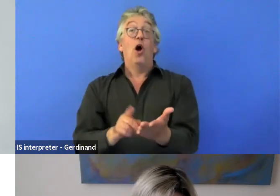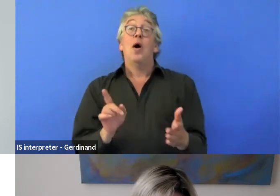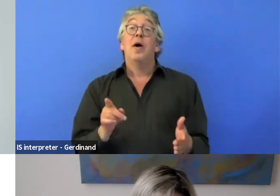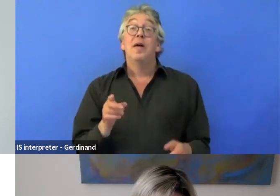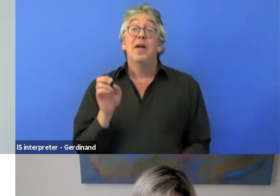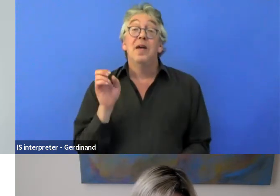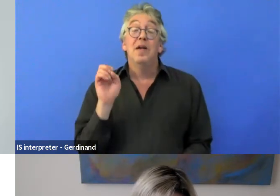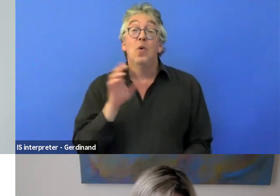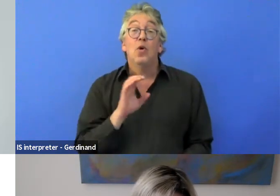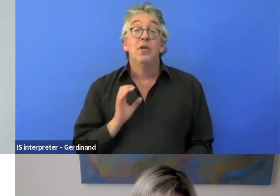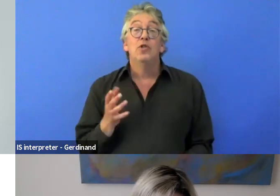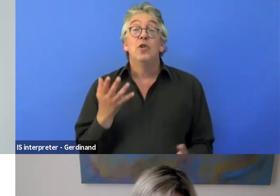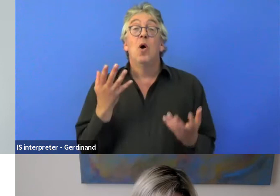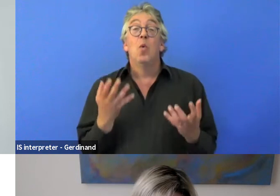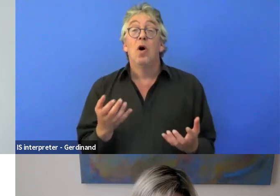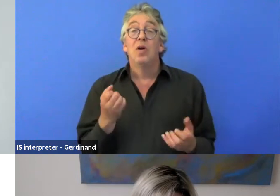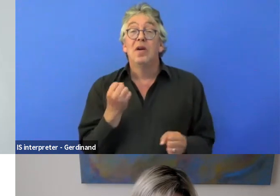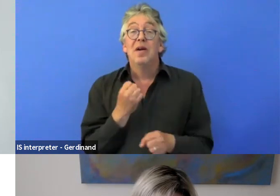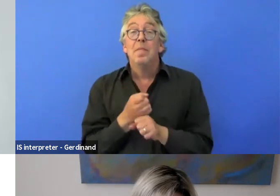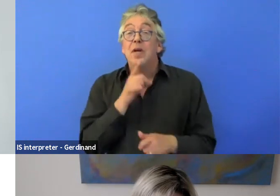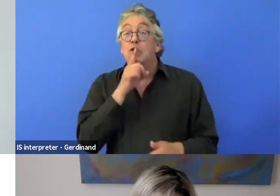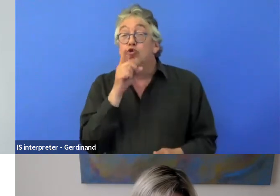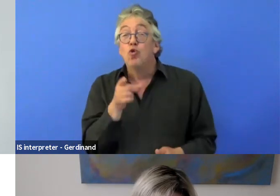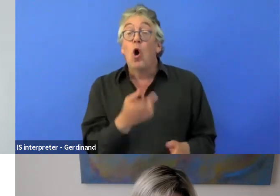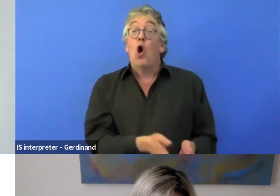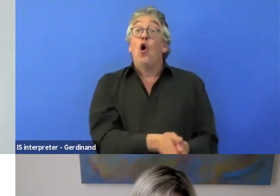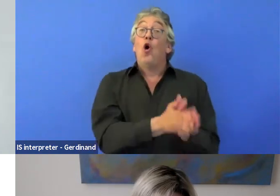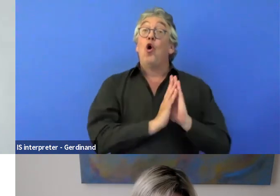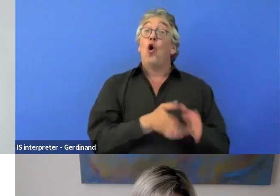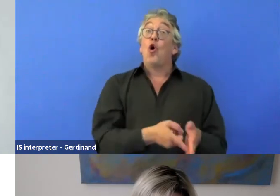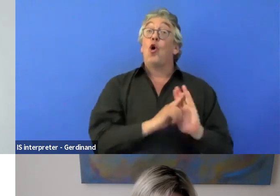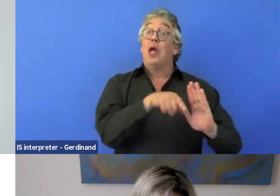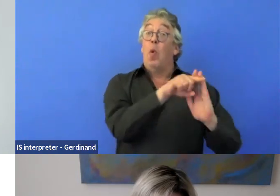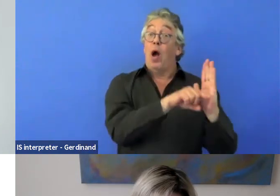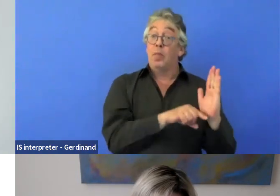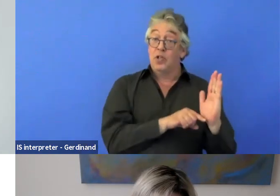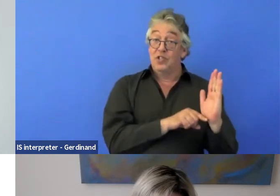in these three standards fulfil the requirements of the legislation